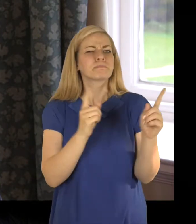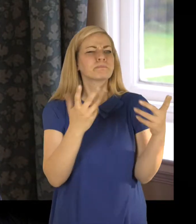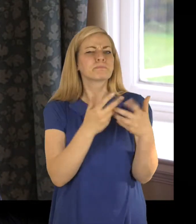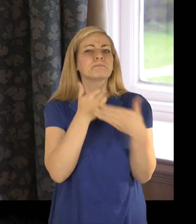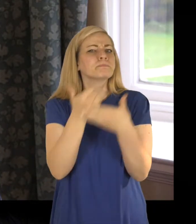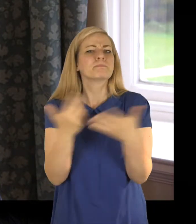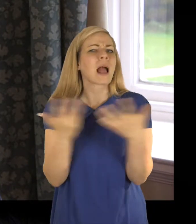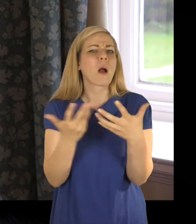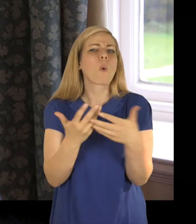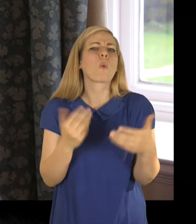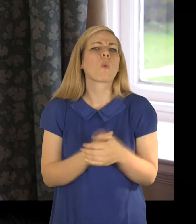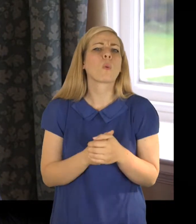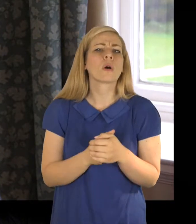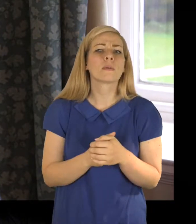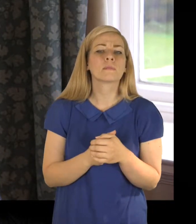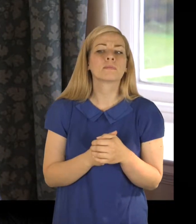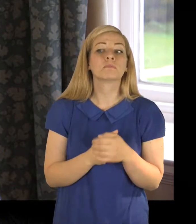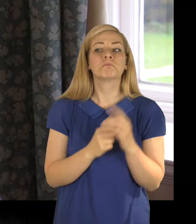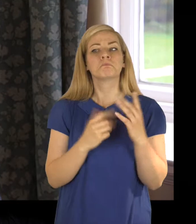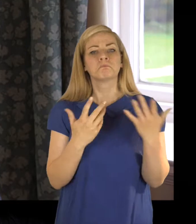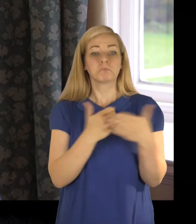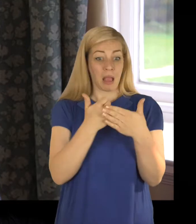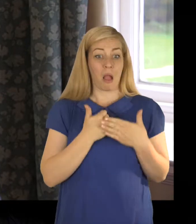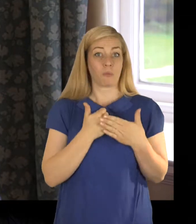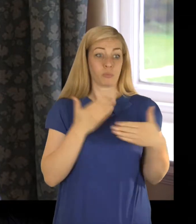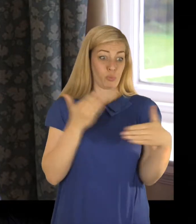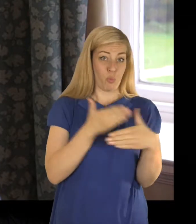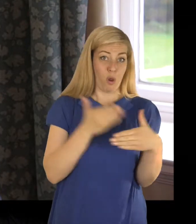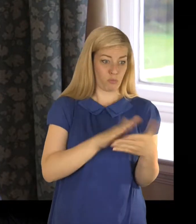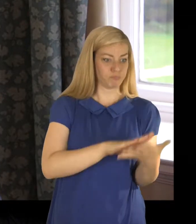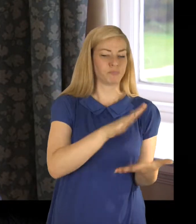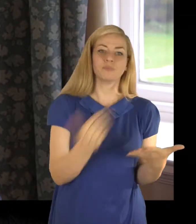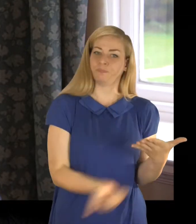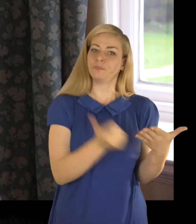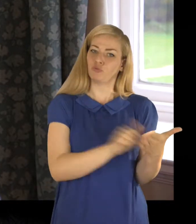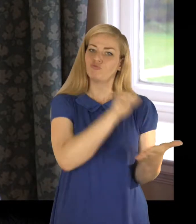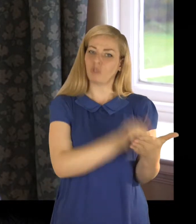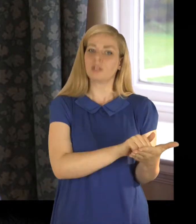Daniel: They helped me to put my work right.